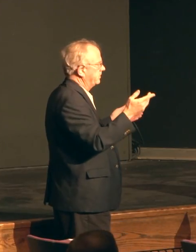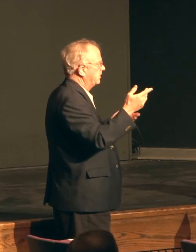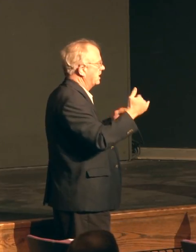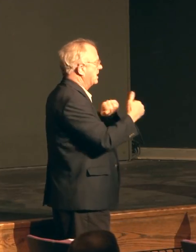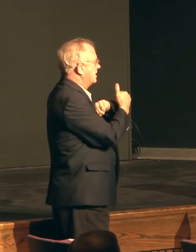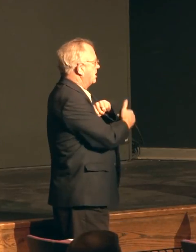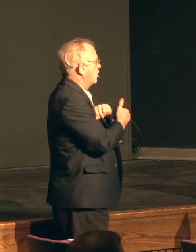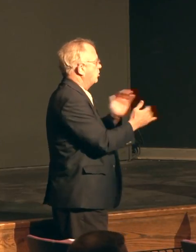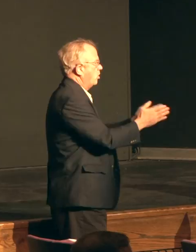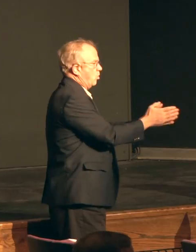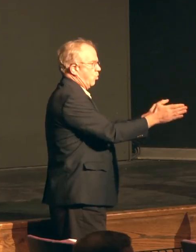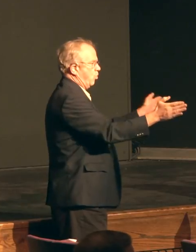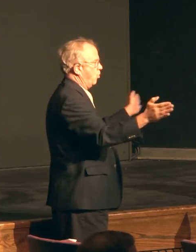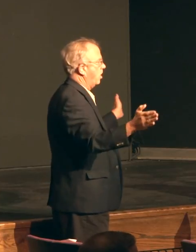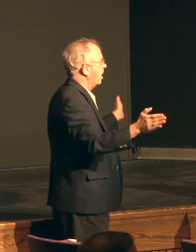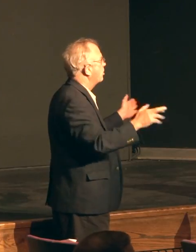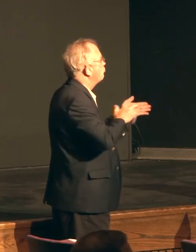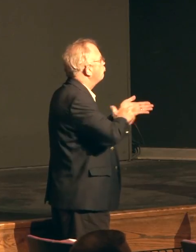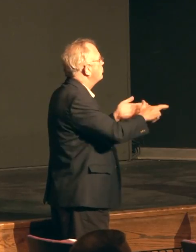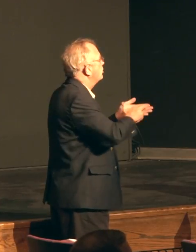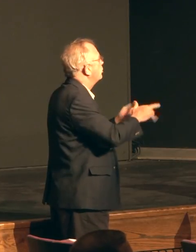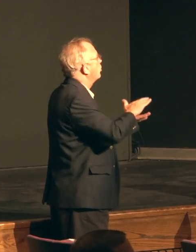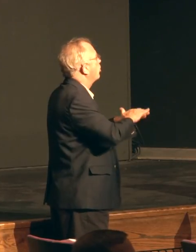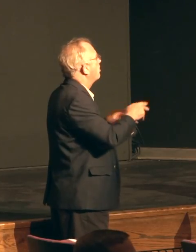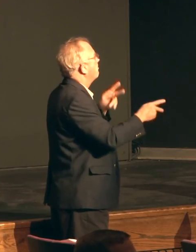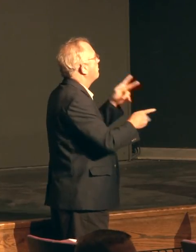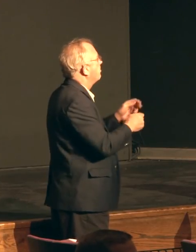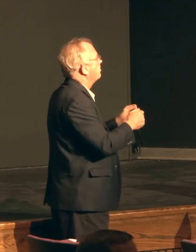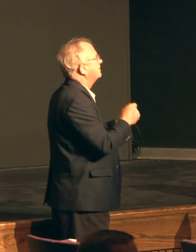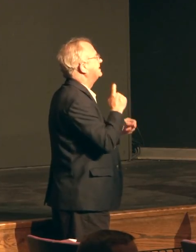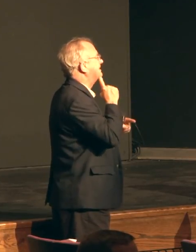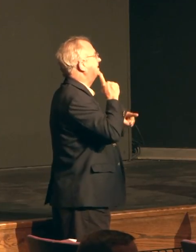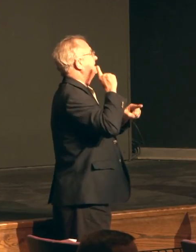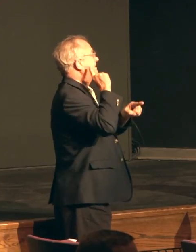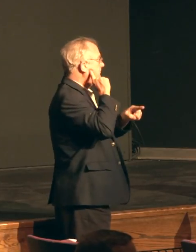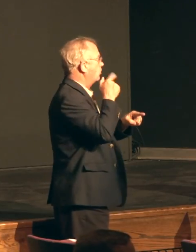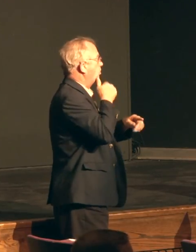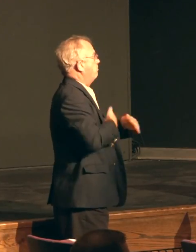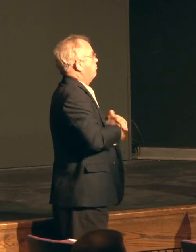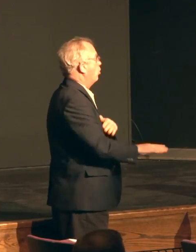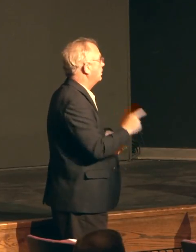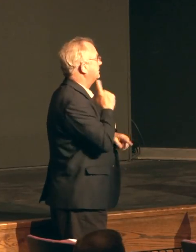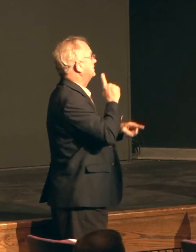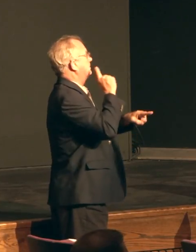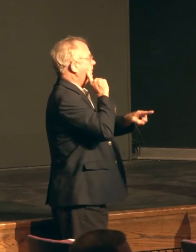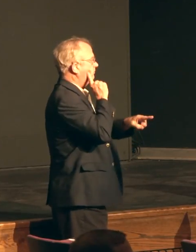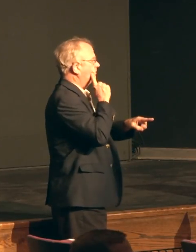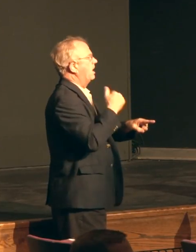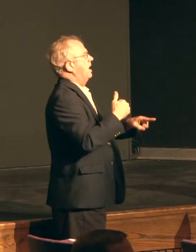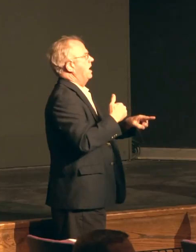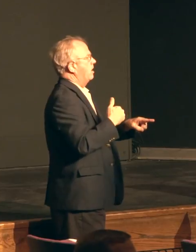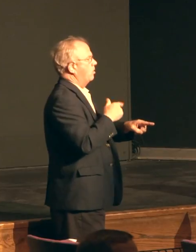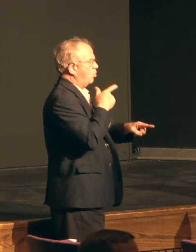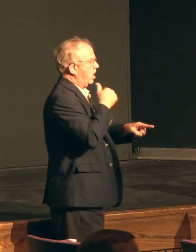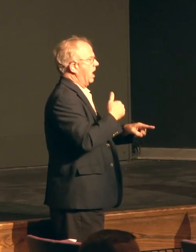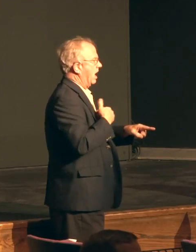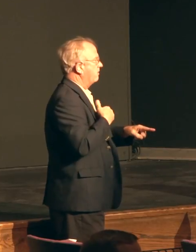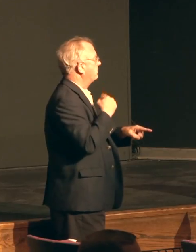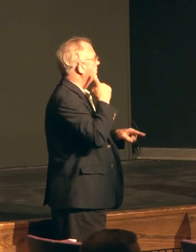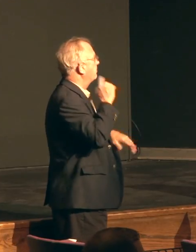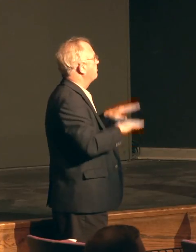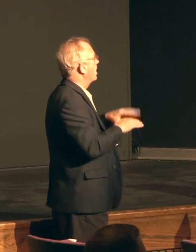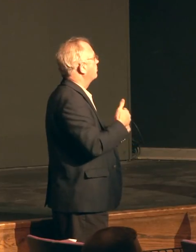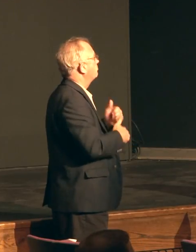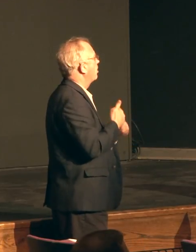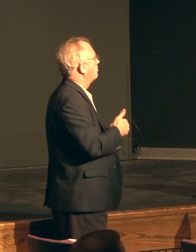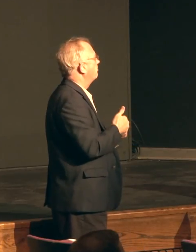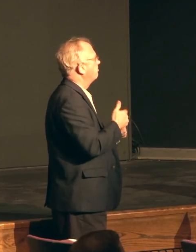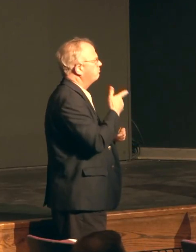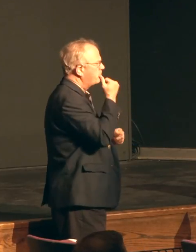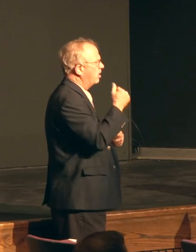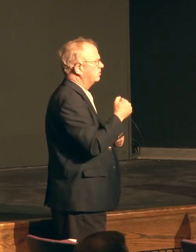wondering if there should be some sort of country wide research for Deaf people who